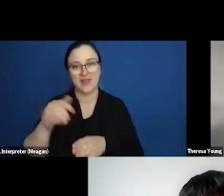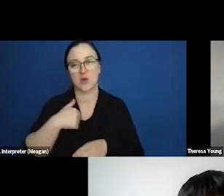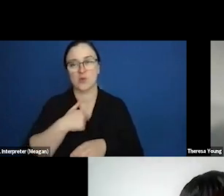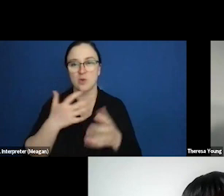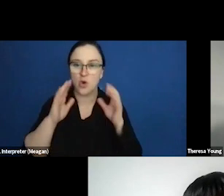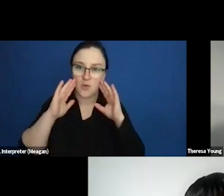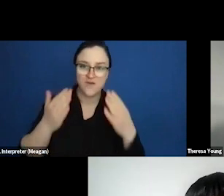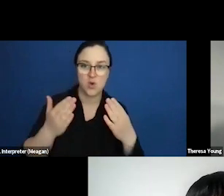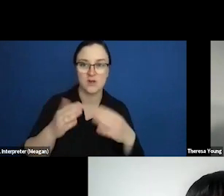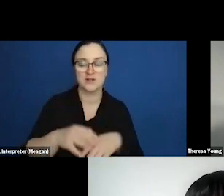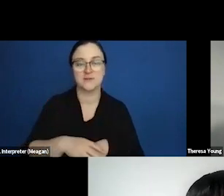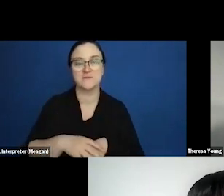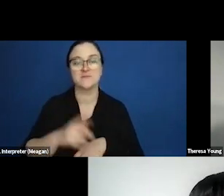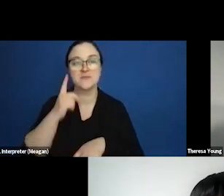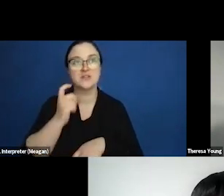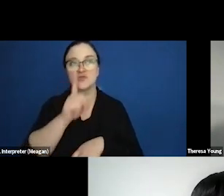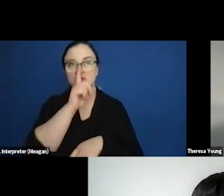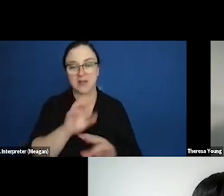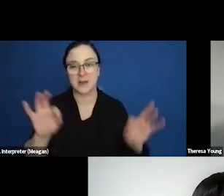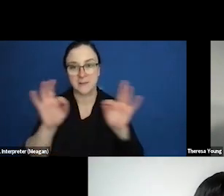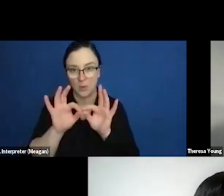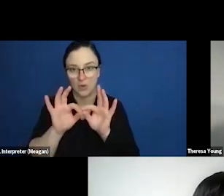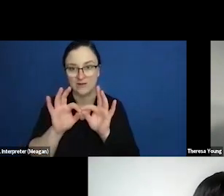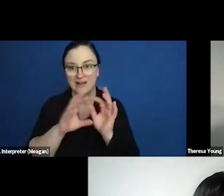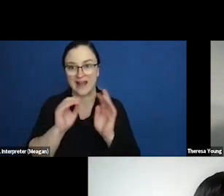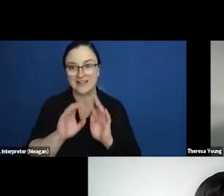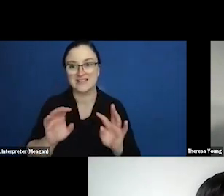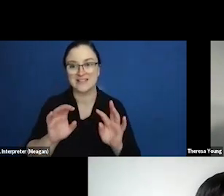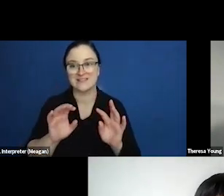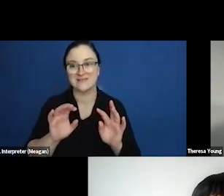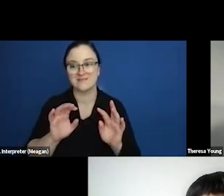And because it's really important and significant in the process